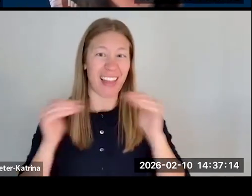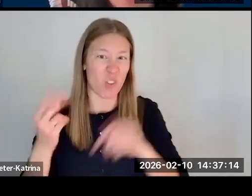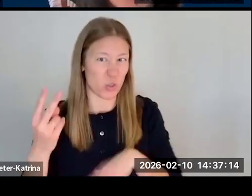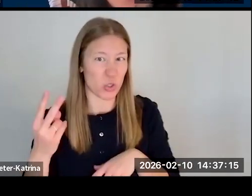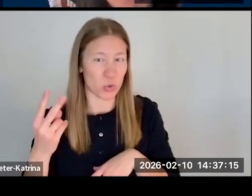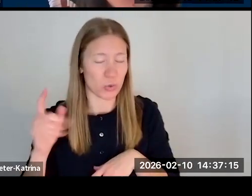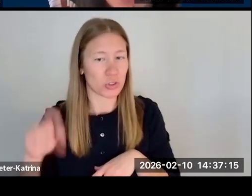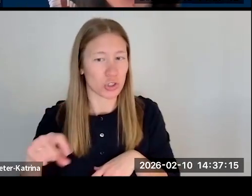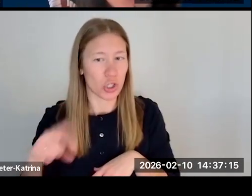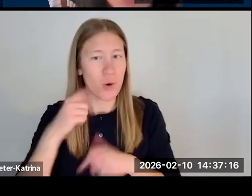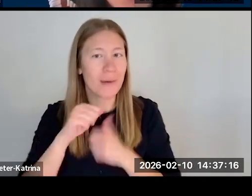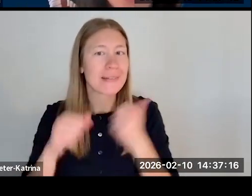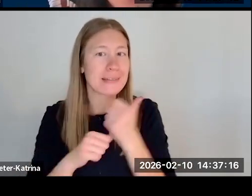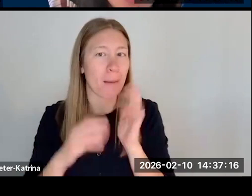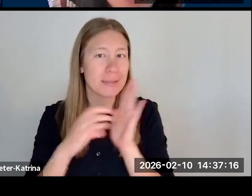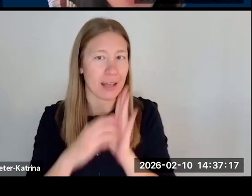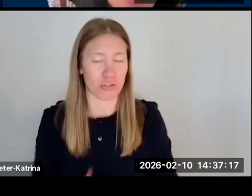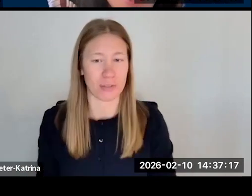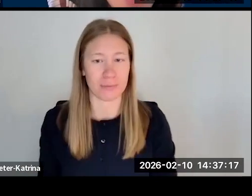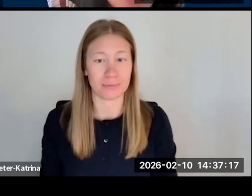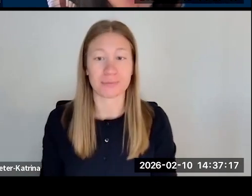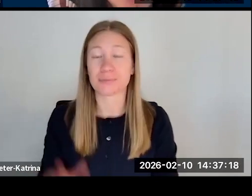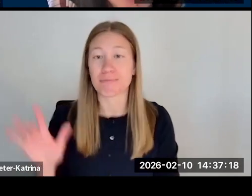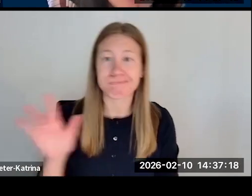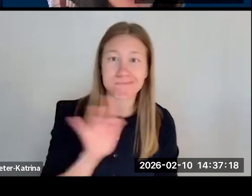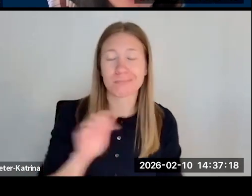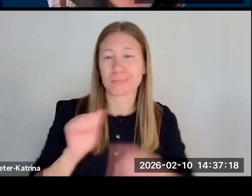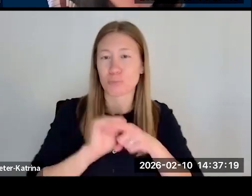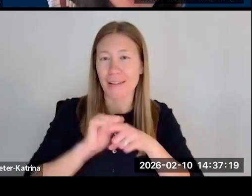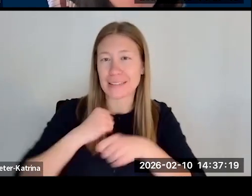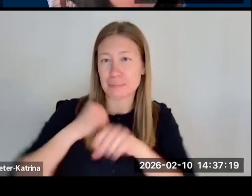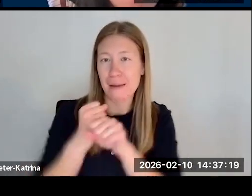So I'm gonna highlight practice makes perfect, go to my styles pane